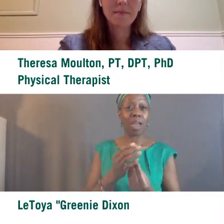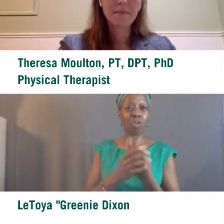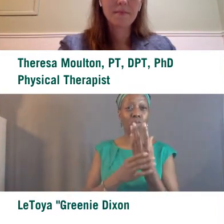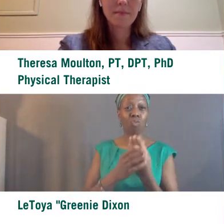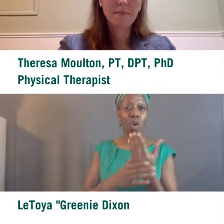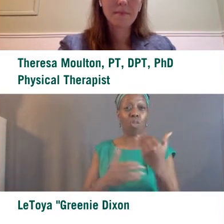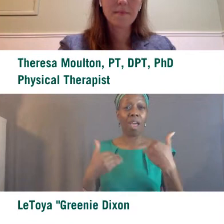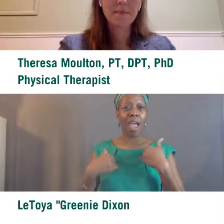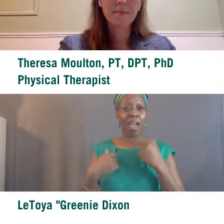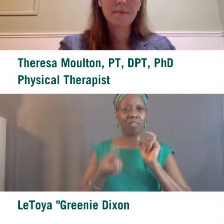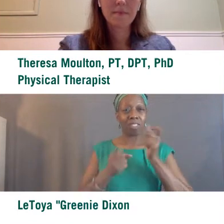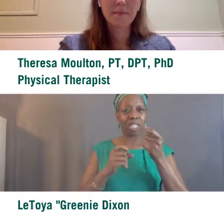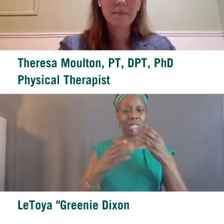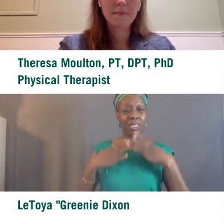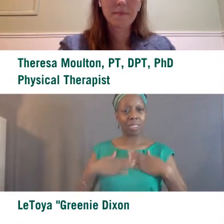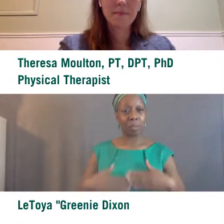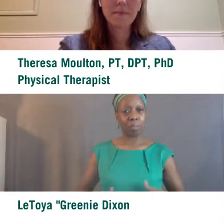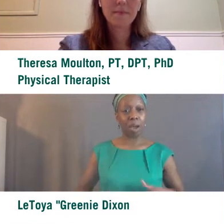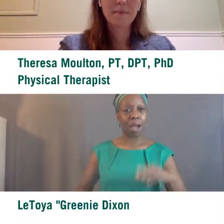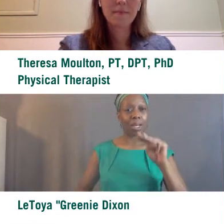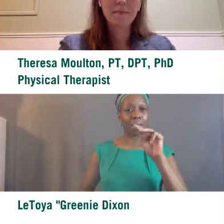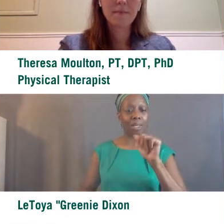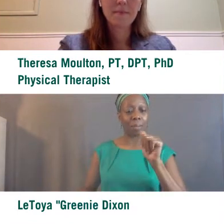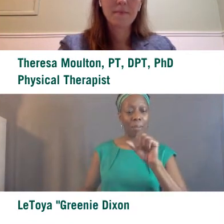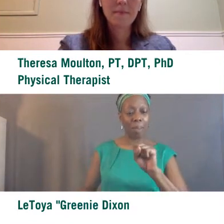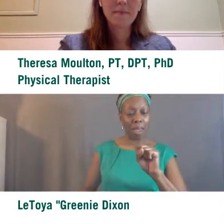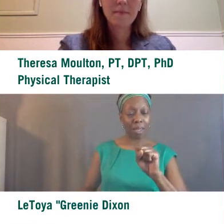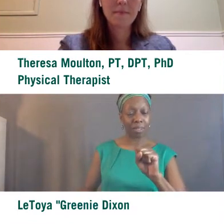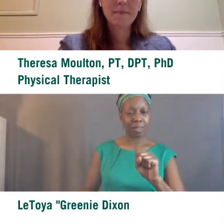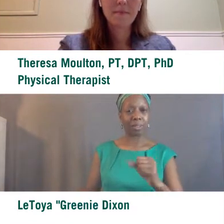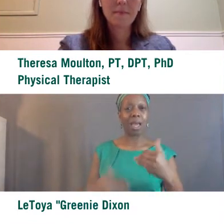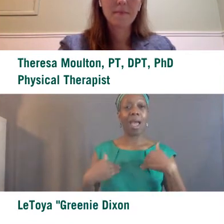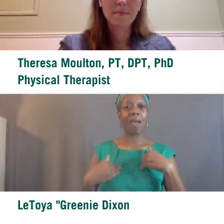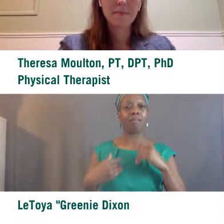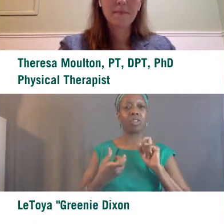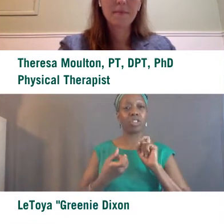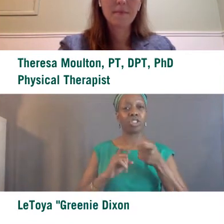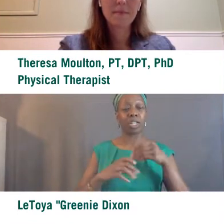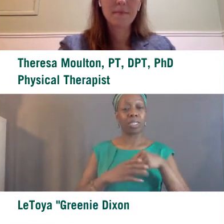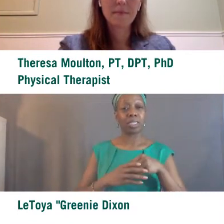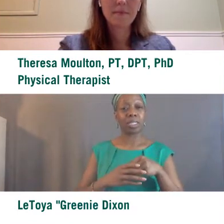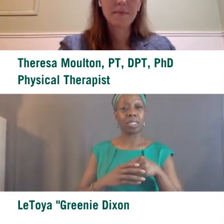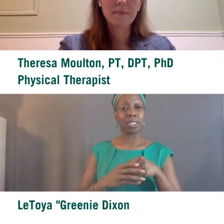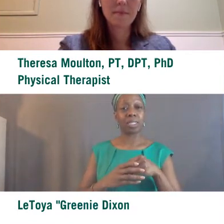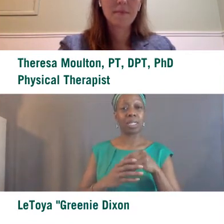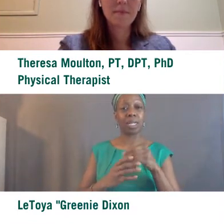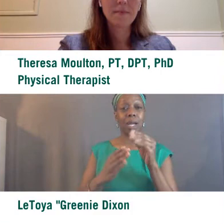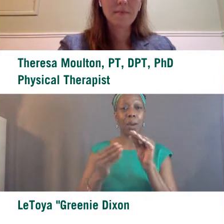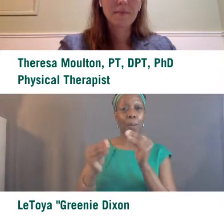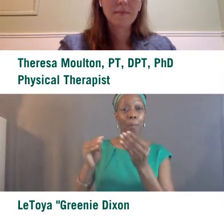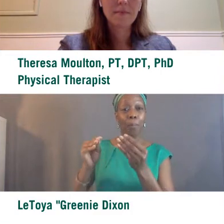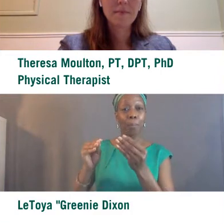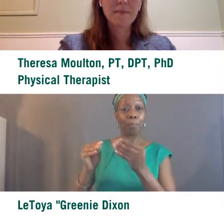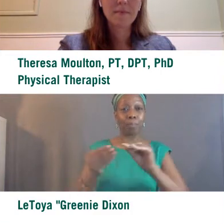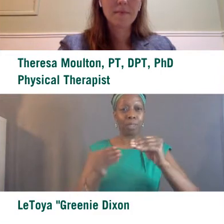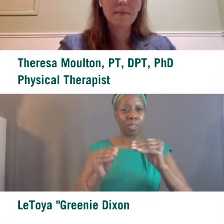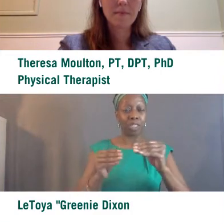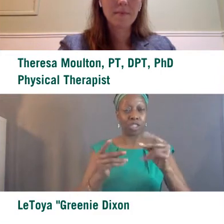and change in alignment that you always have to be attentive to, so that you can continue that progress.